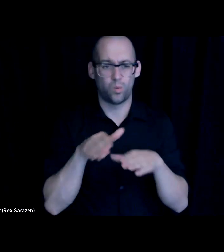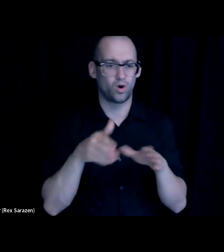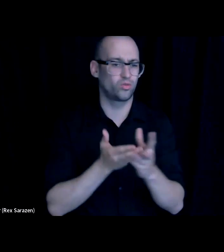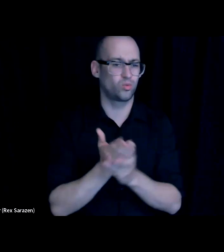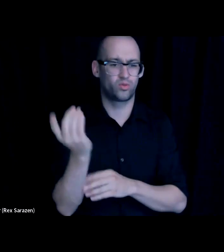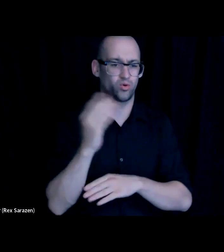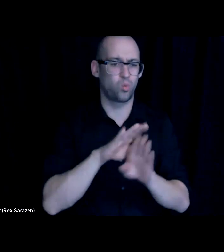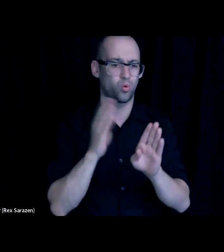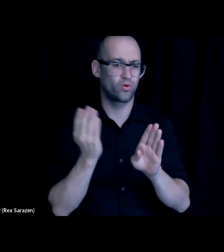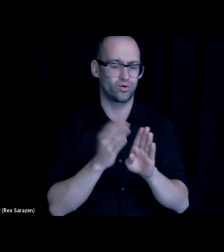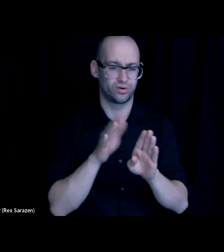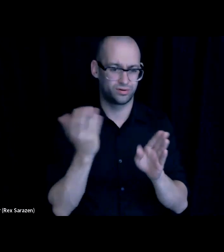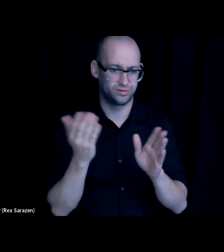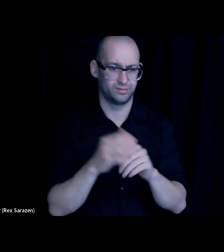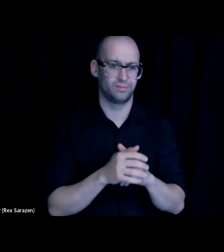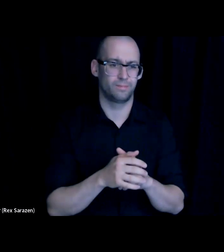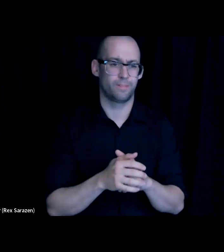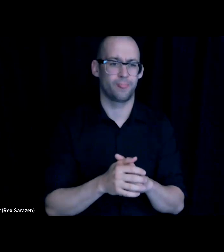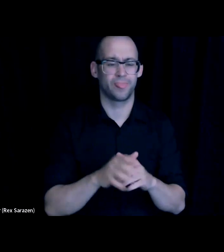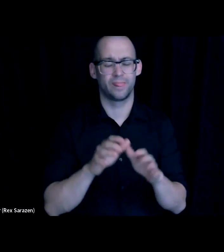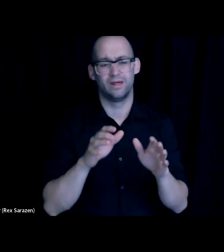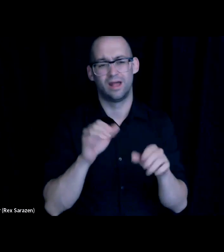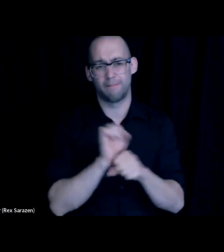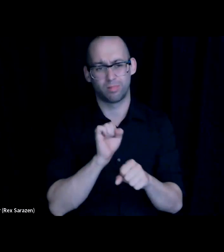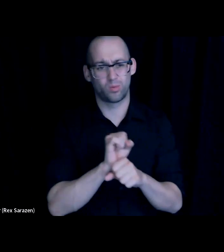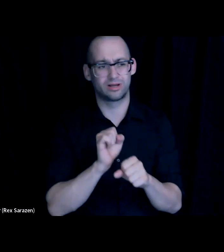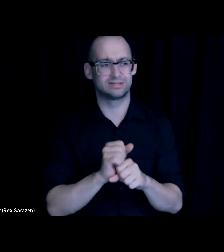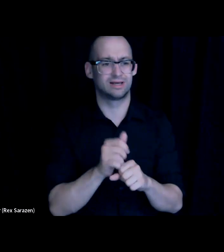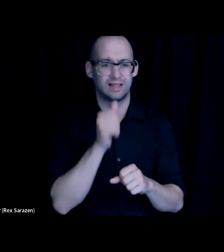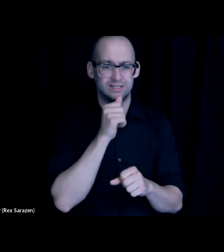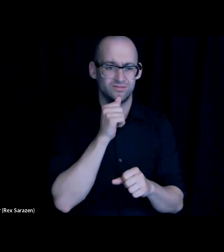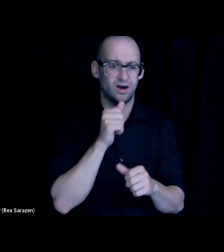that it's certificated employees are classified employees. It's our administrators. Everybody